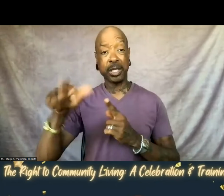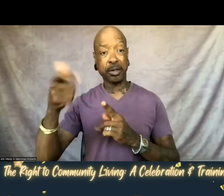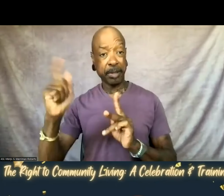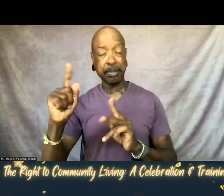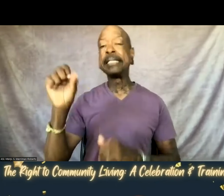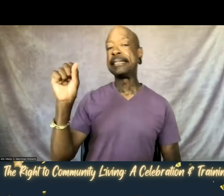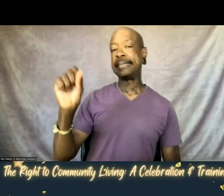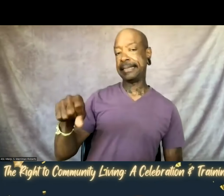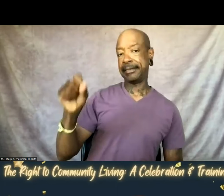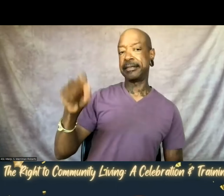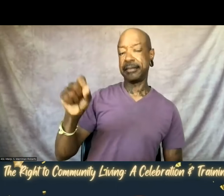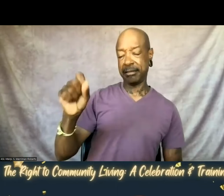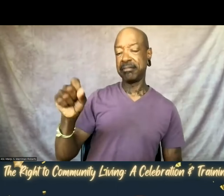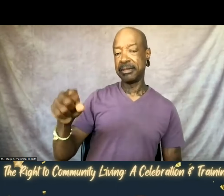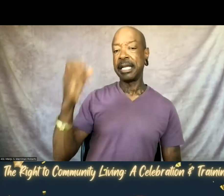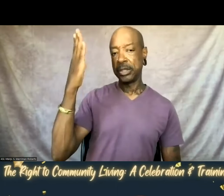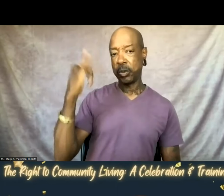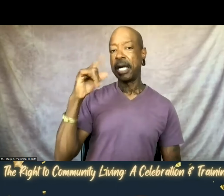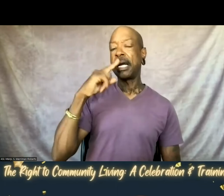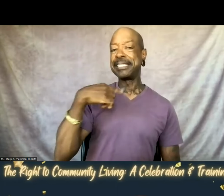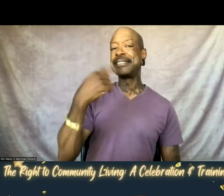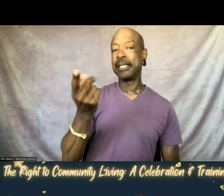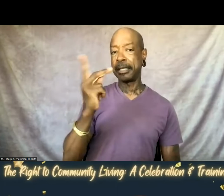there links available explaining the changes that